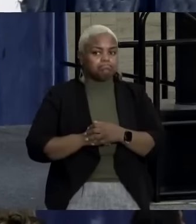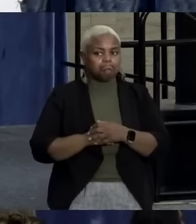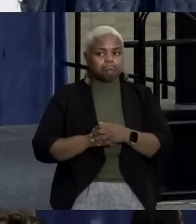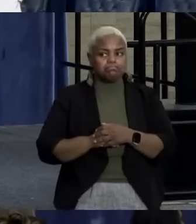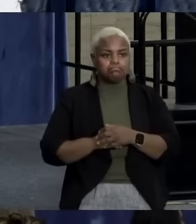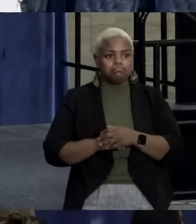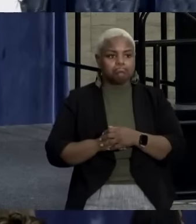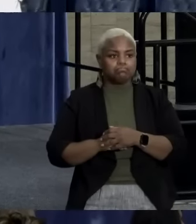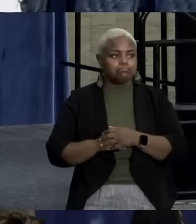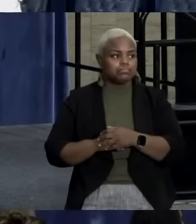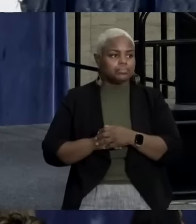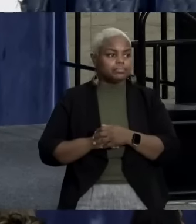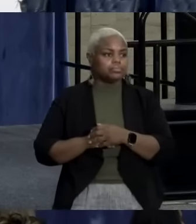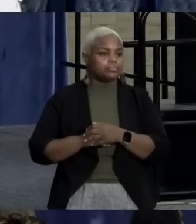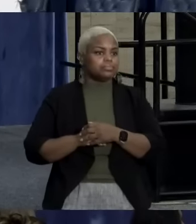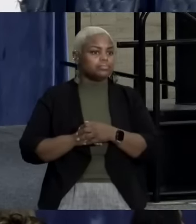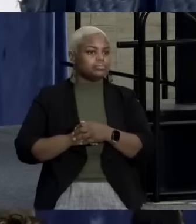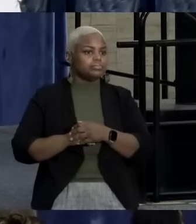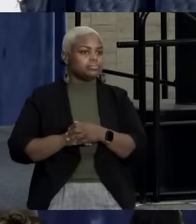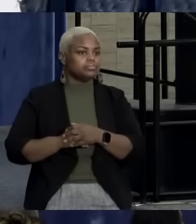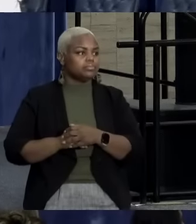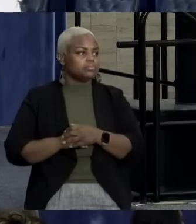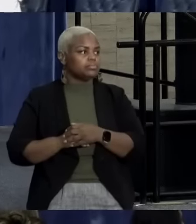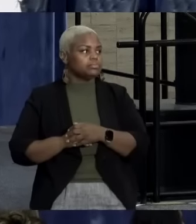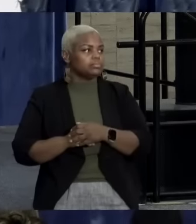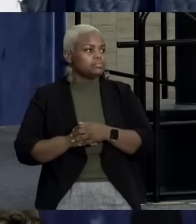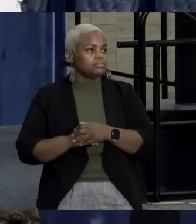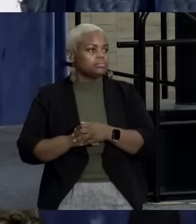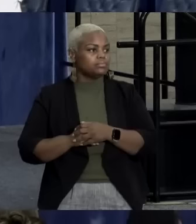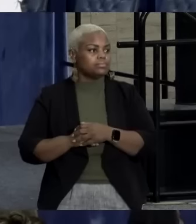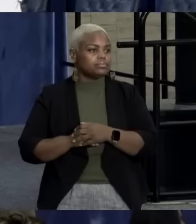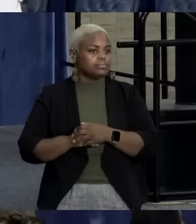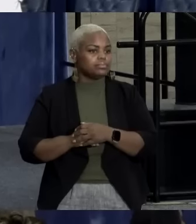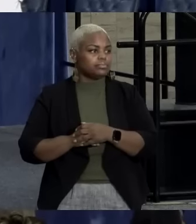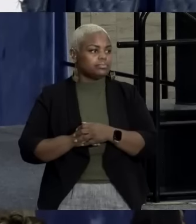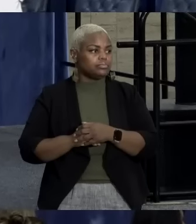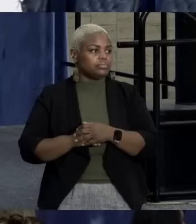Stefanie Spear: Go ahead.